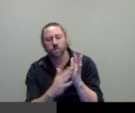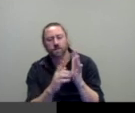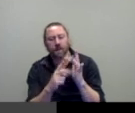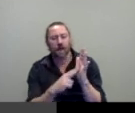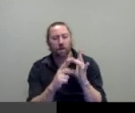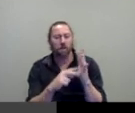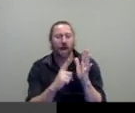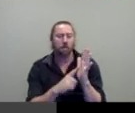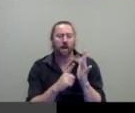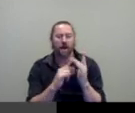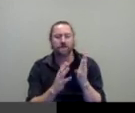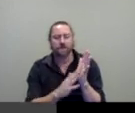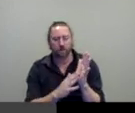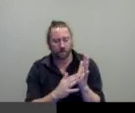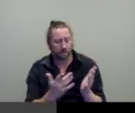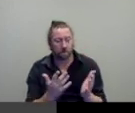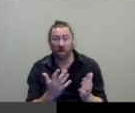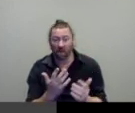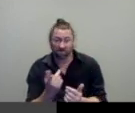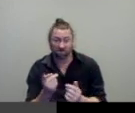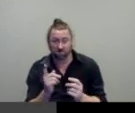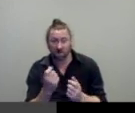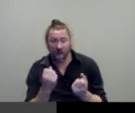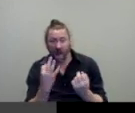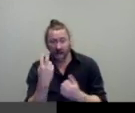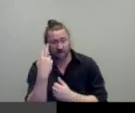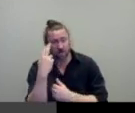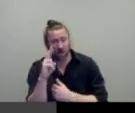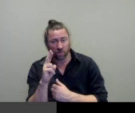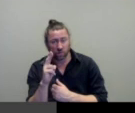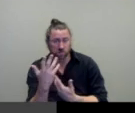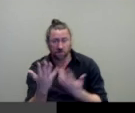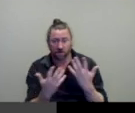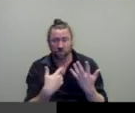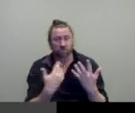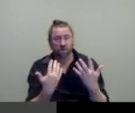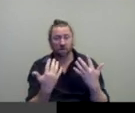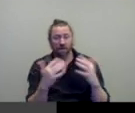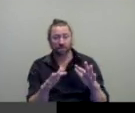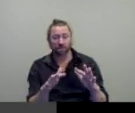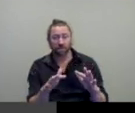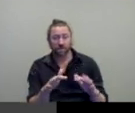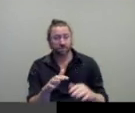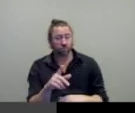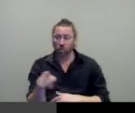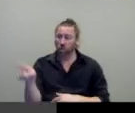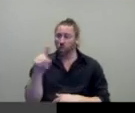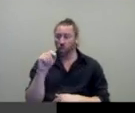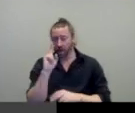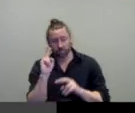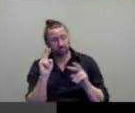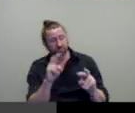but for the same reason the work is untitled it makes sense to leave things open-ended